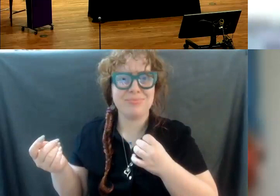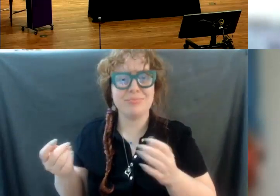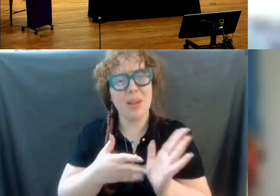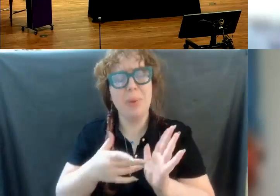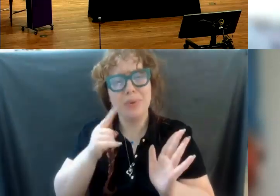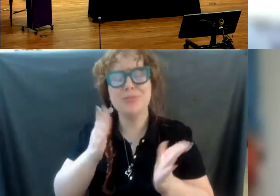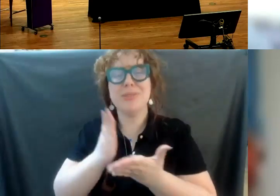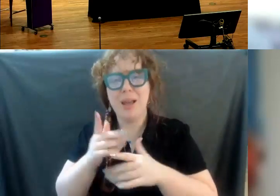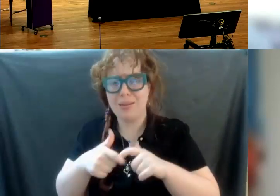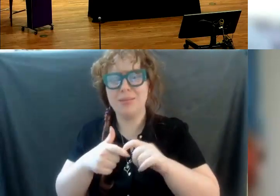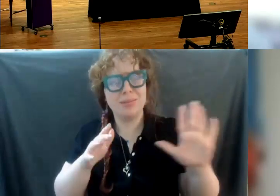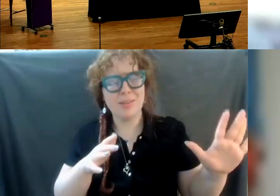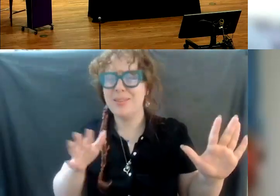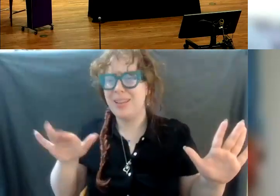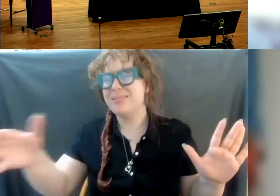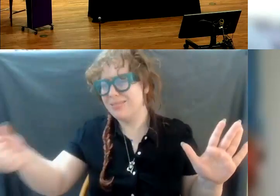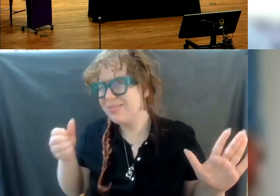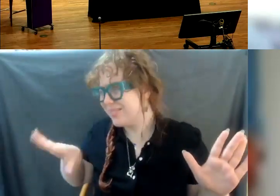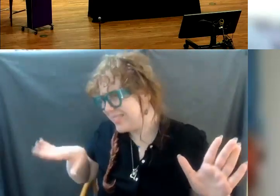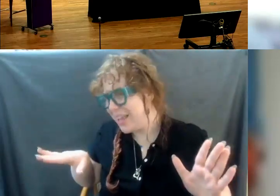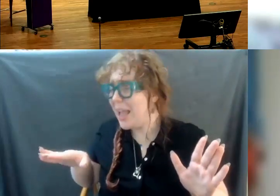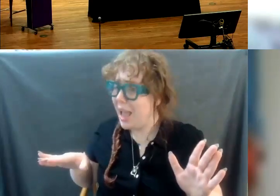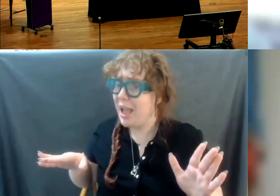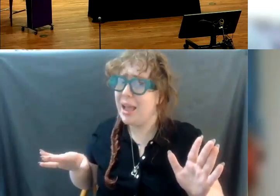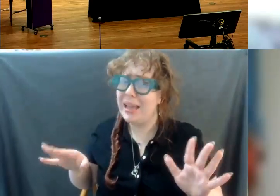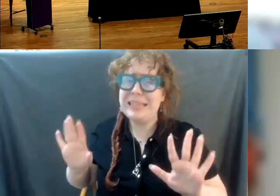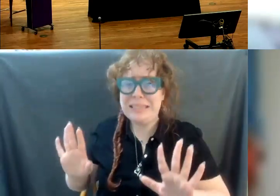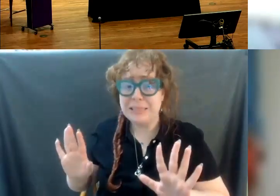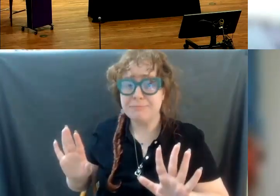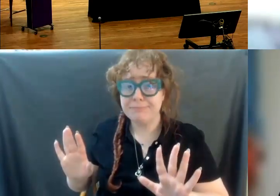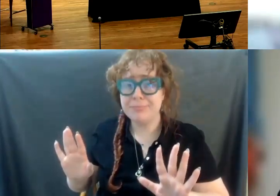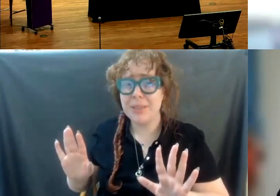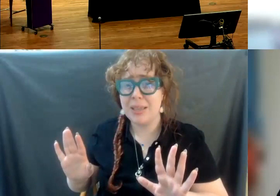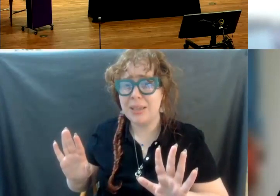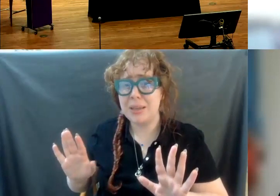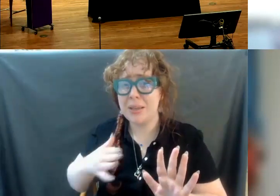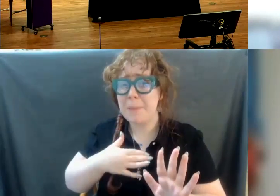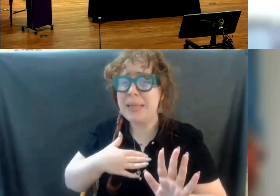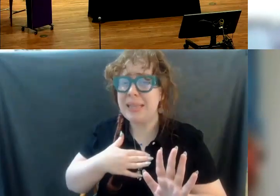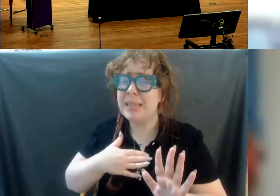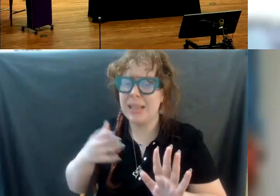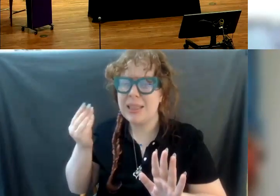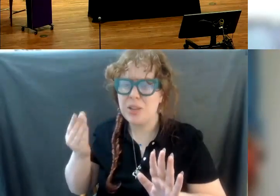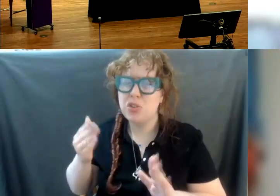you know, for example, to decide, say, that's cool. Next time it would be easier for me to hear if those kind of things